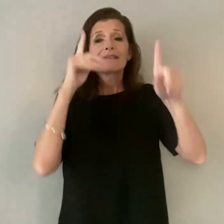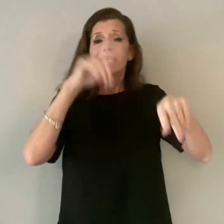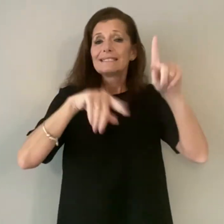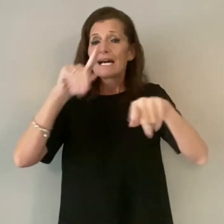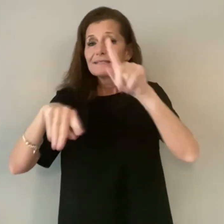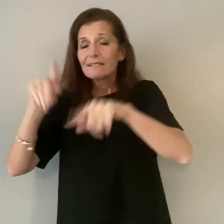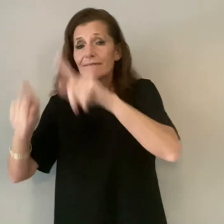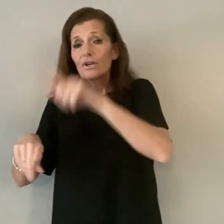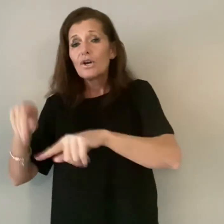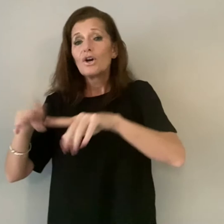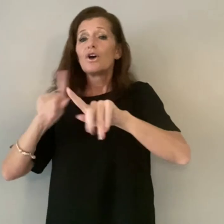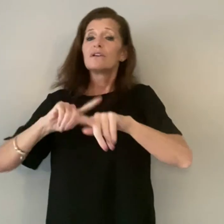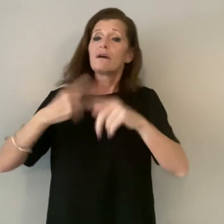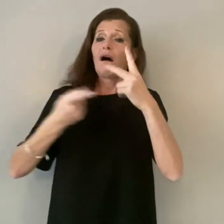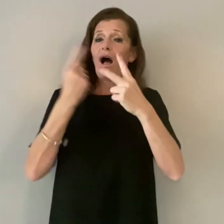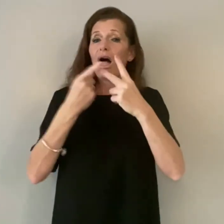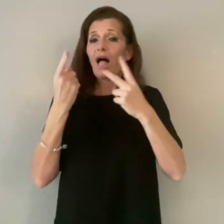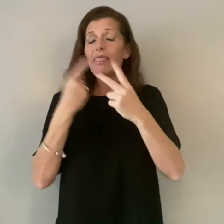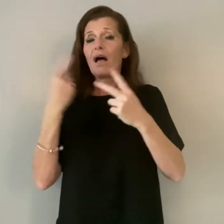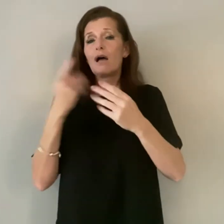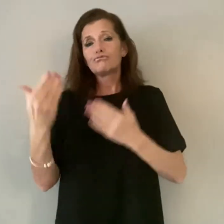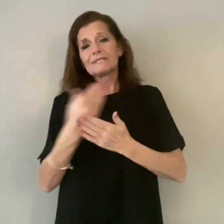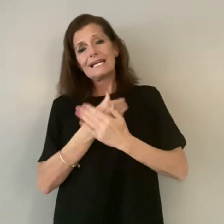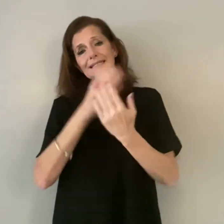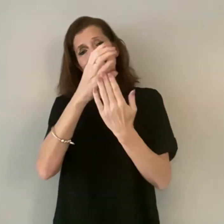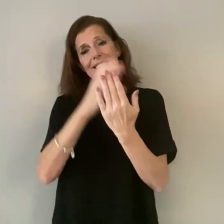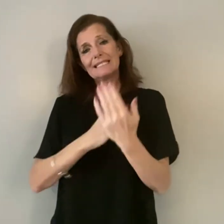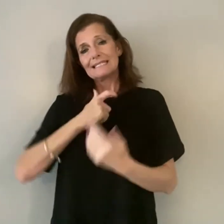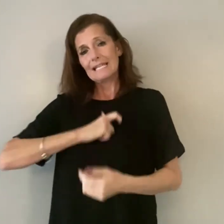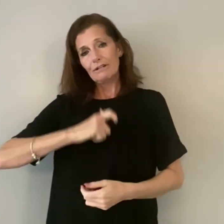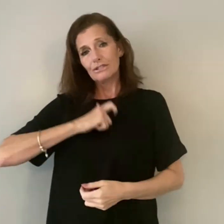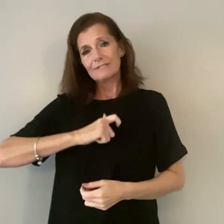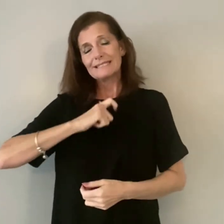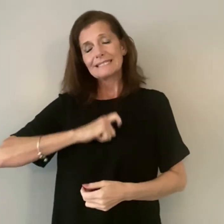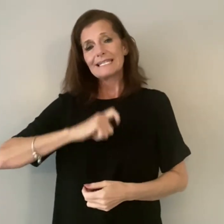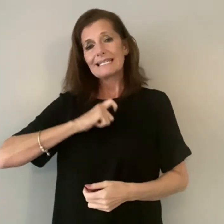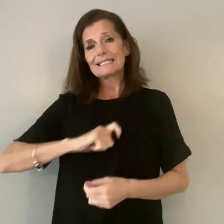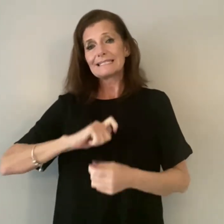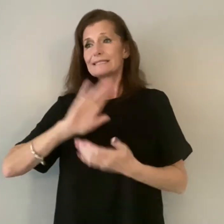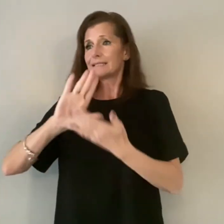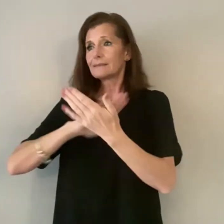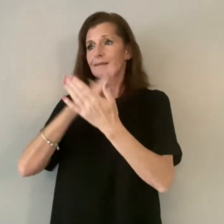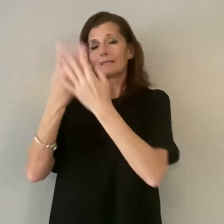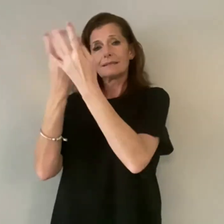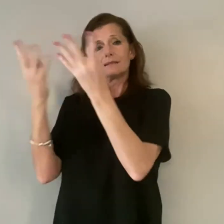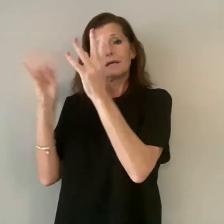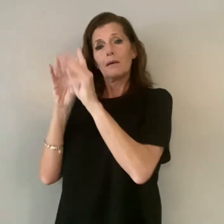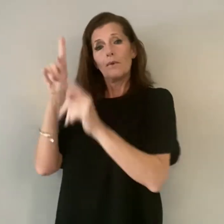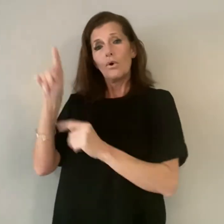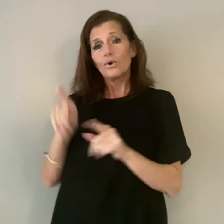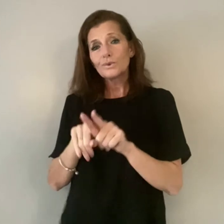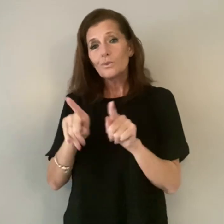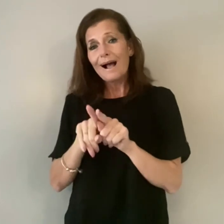or have other protected characteristics, things from the same principles for that also translate to boards. So just a couple of points.